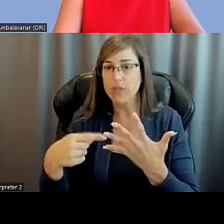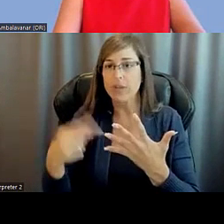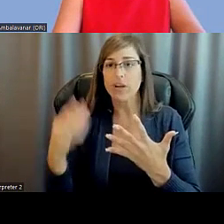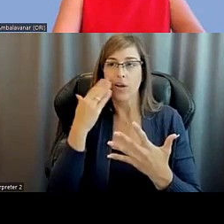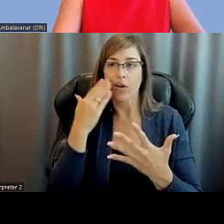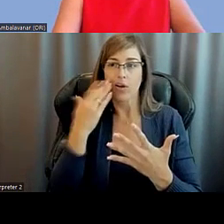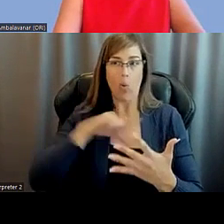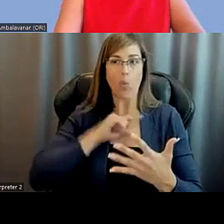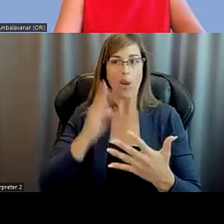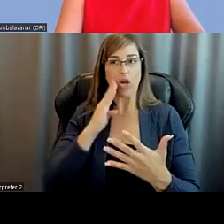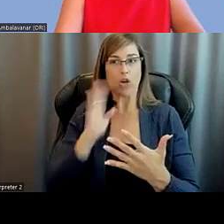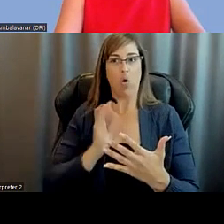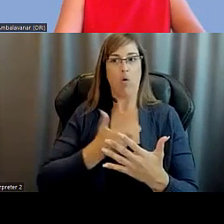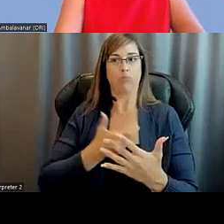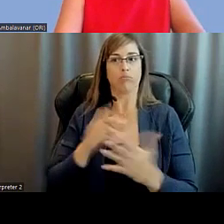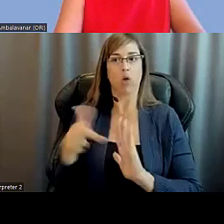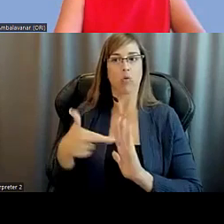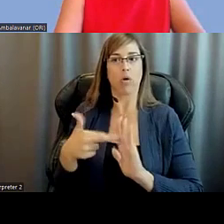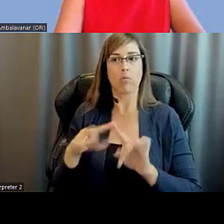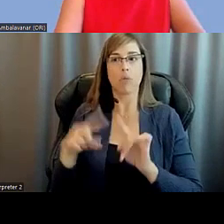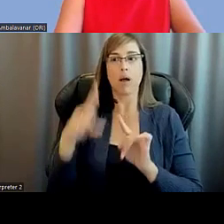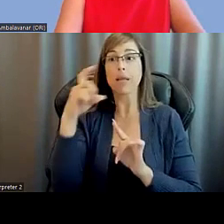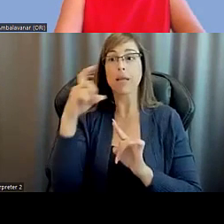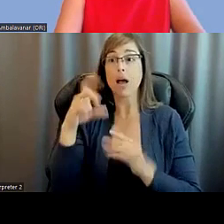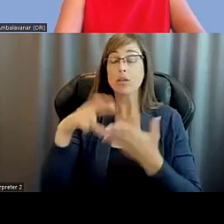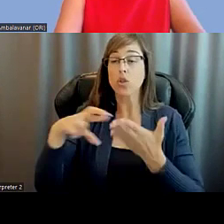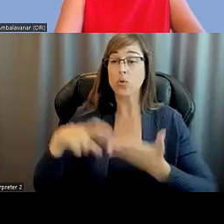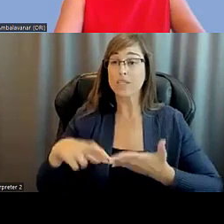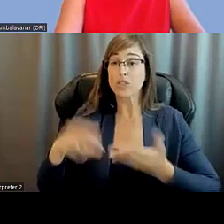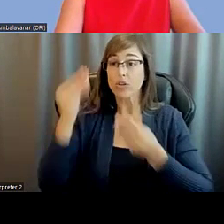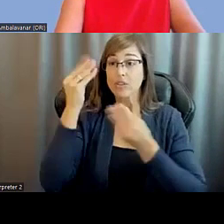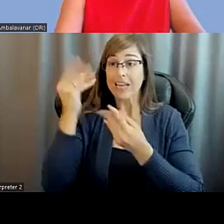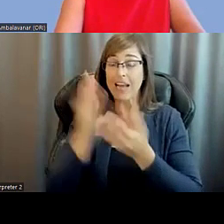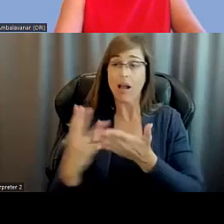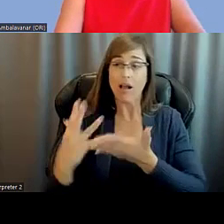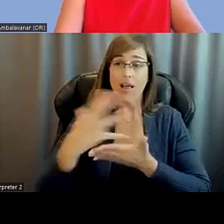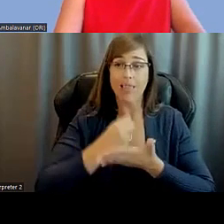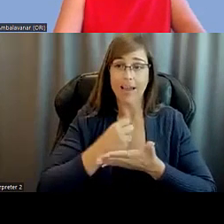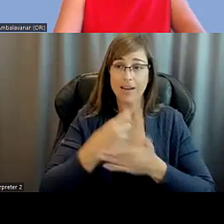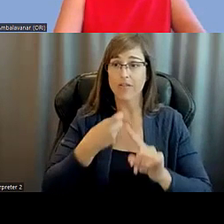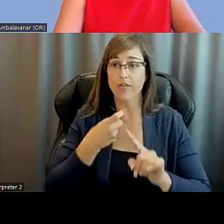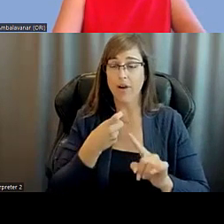but because the research data is collected by researchers,